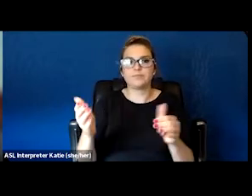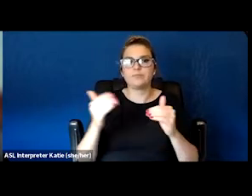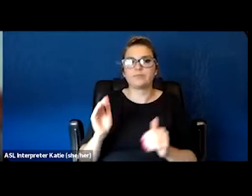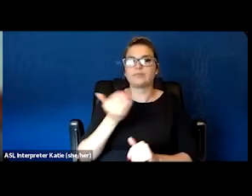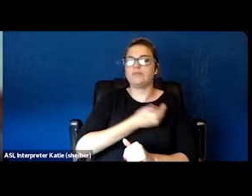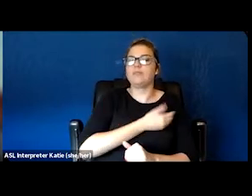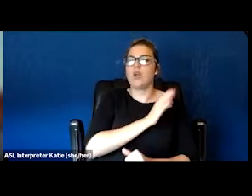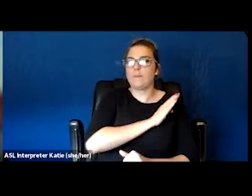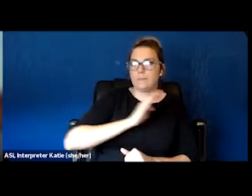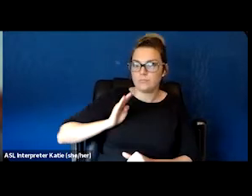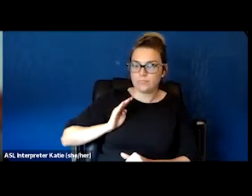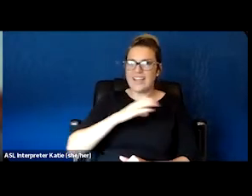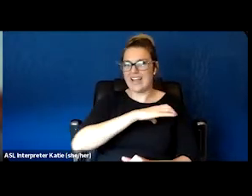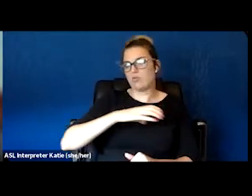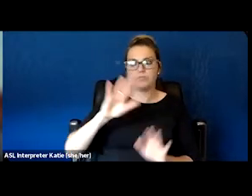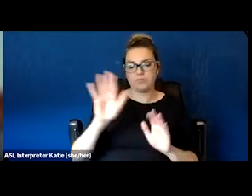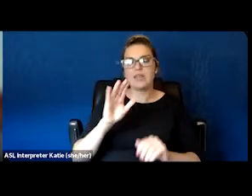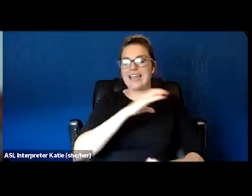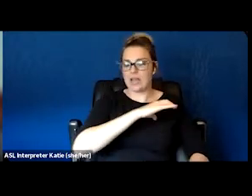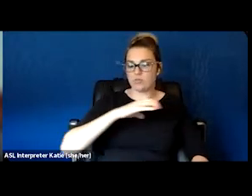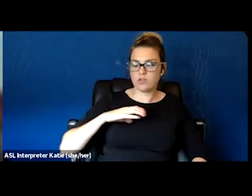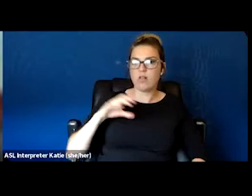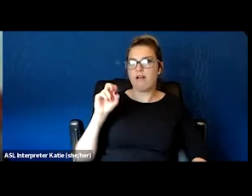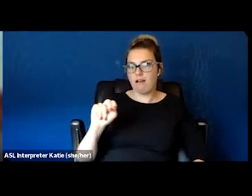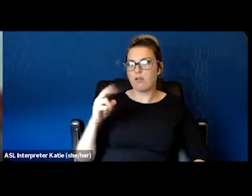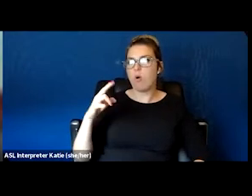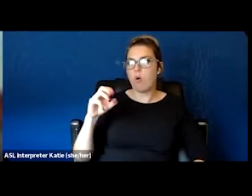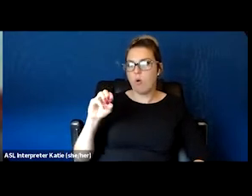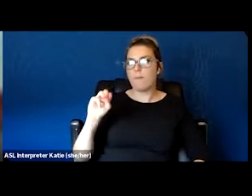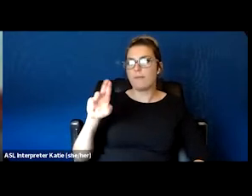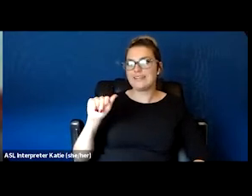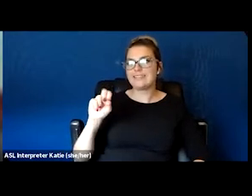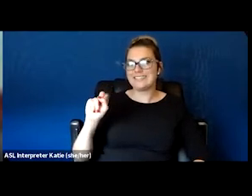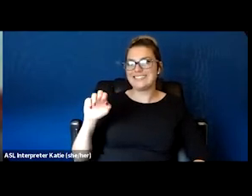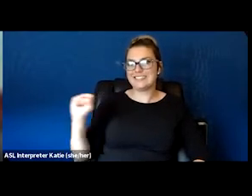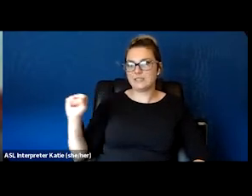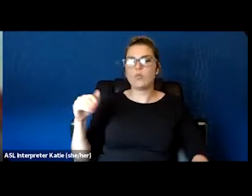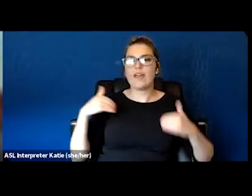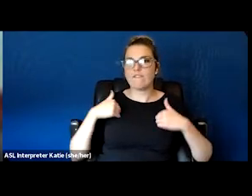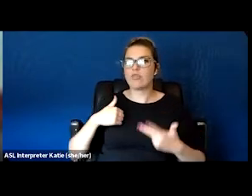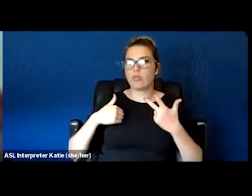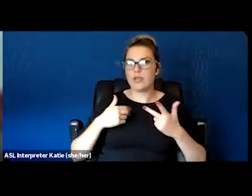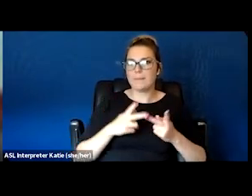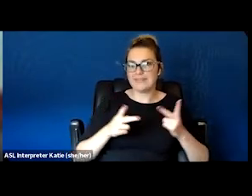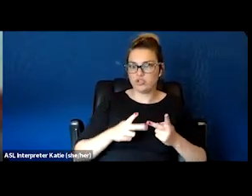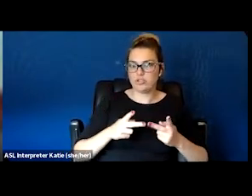our Council on Homelessness for what we call Lived Experience Advisors. So we had one seat before,